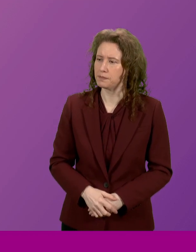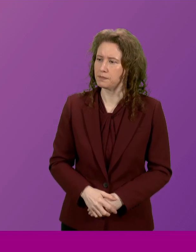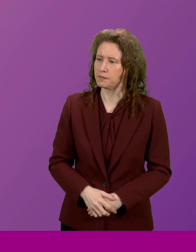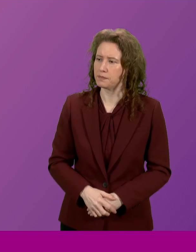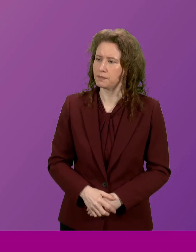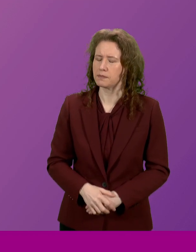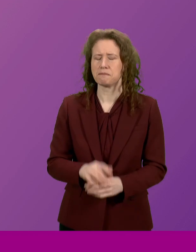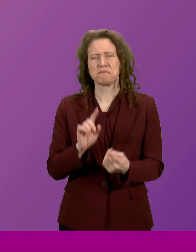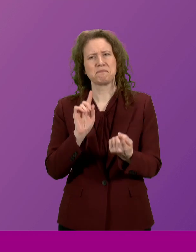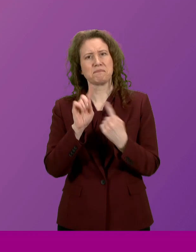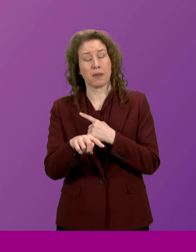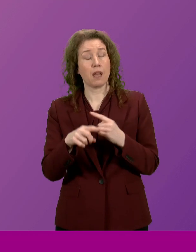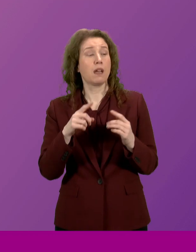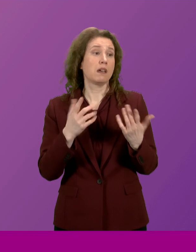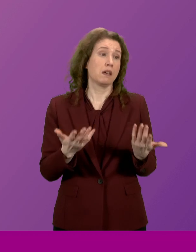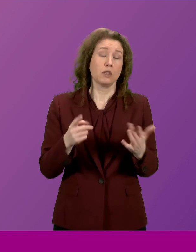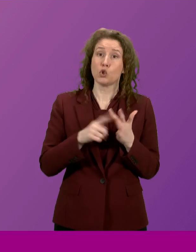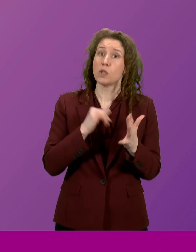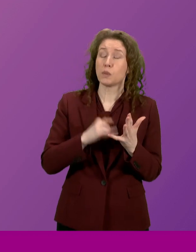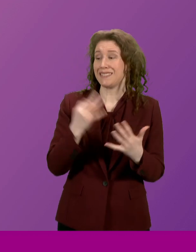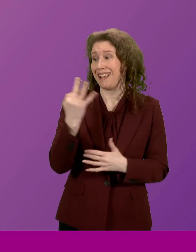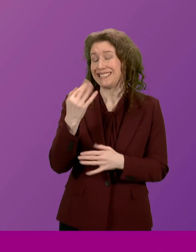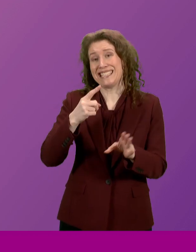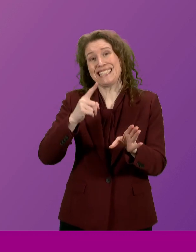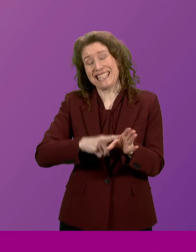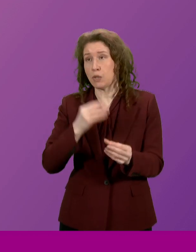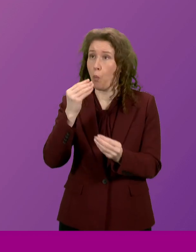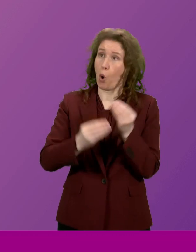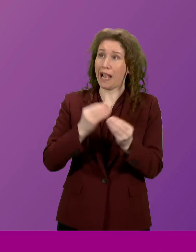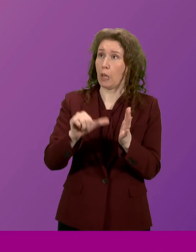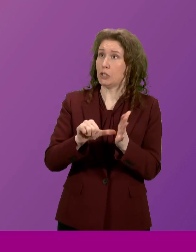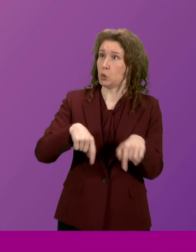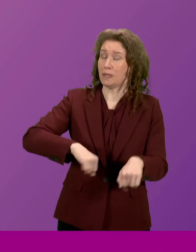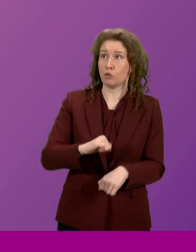John Swinney has had 18 years to get to grips with the issues in Scotland, and the fact is that SNP